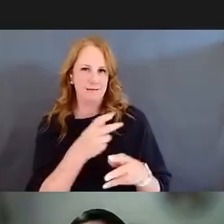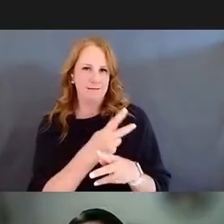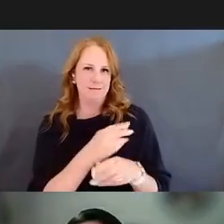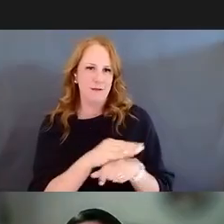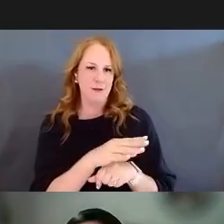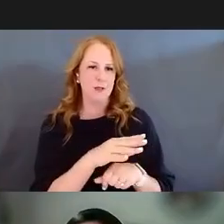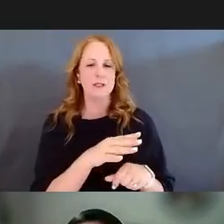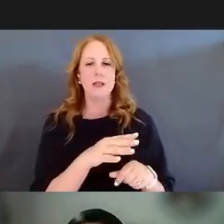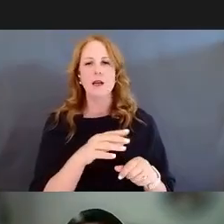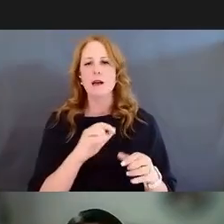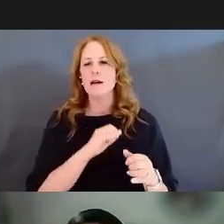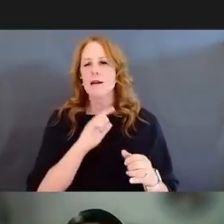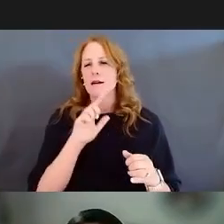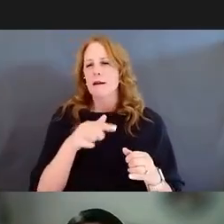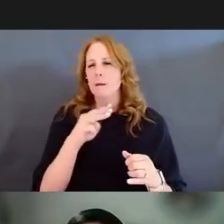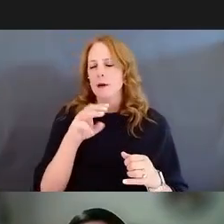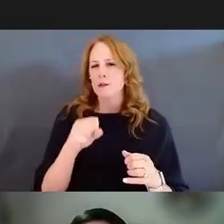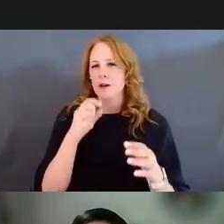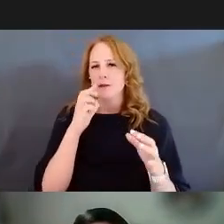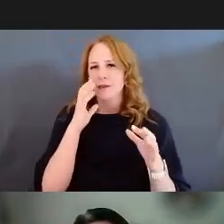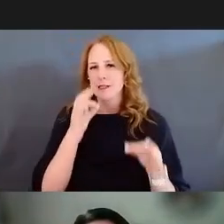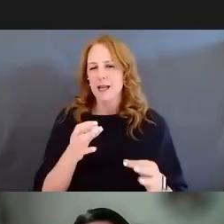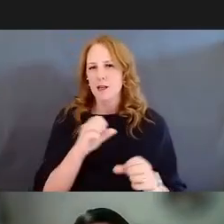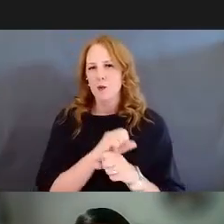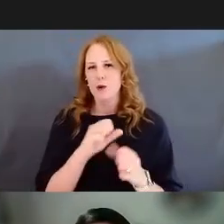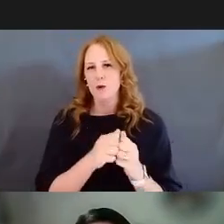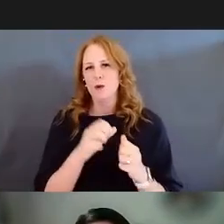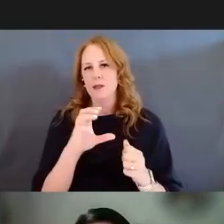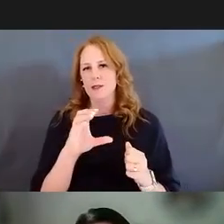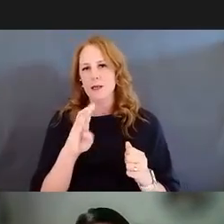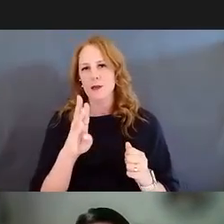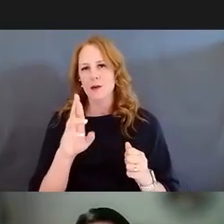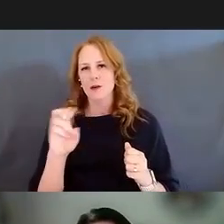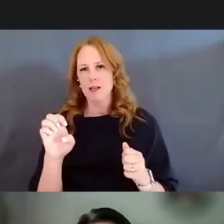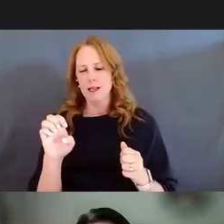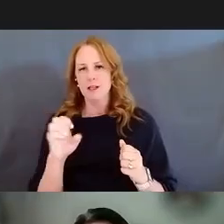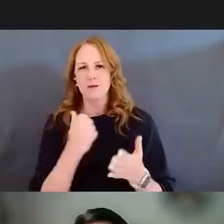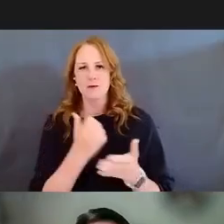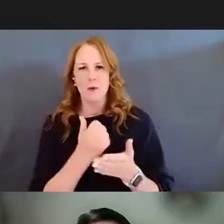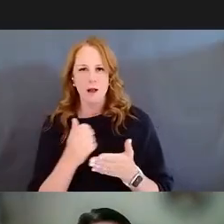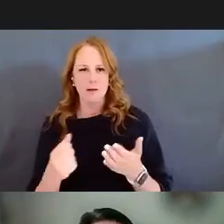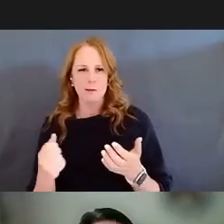Microsoft decided to work with CBRE to help and assist with that job development and other roles